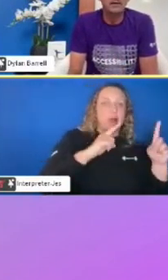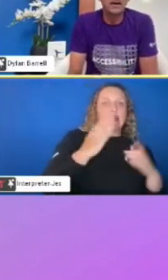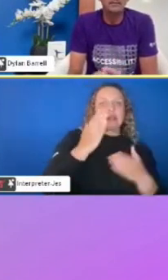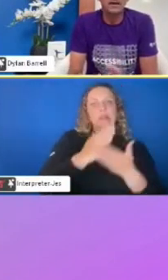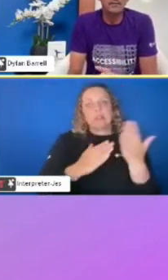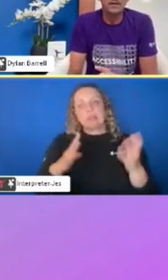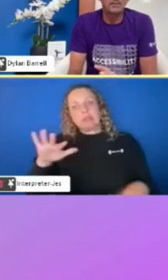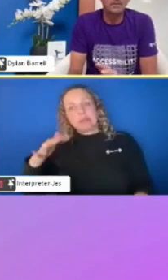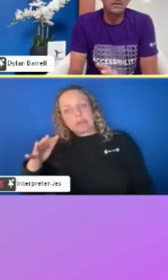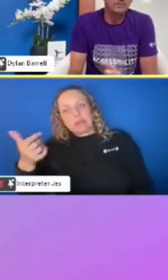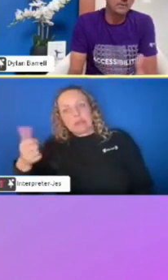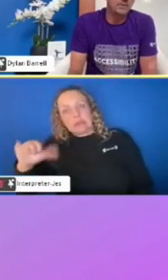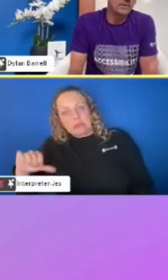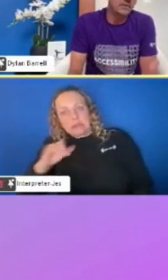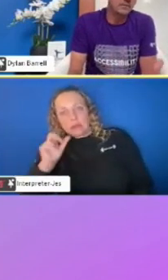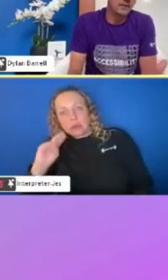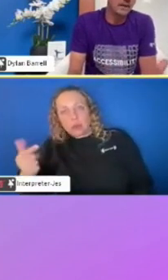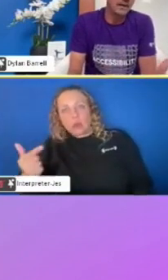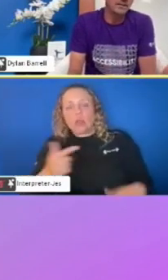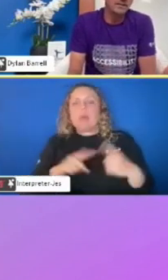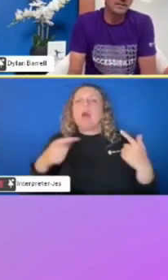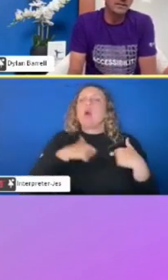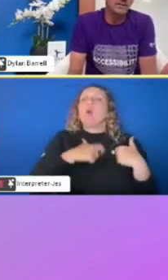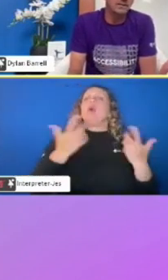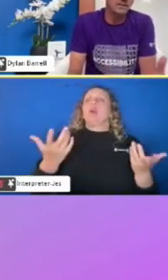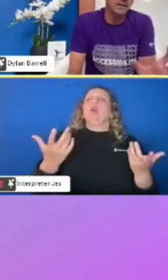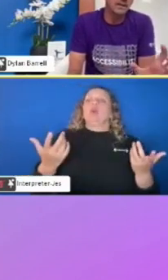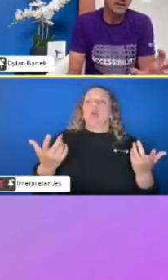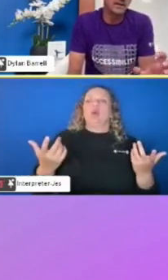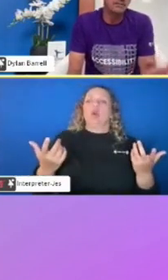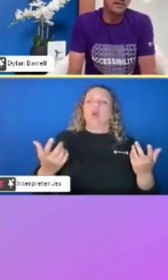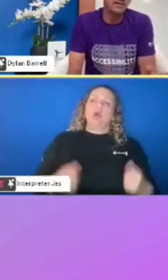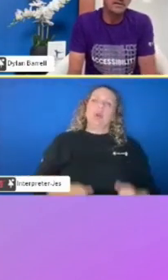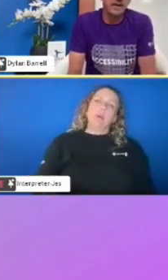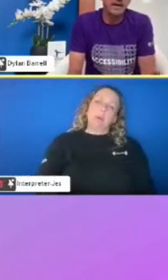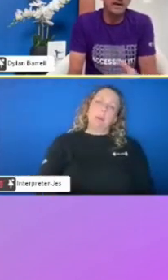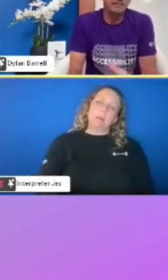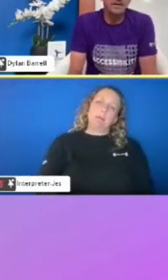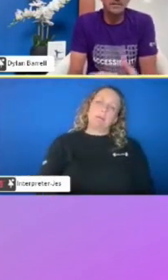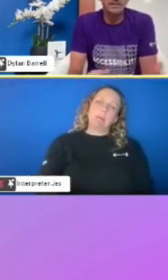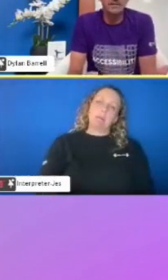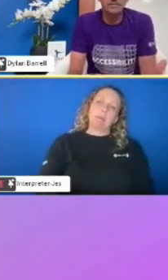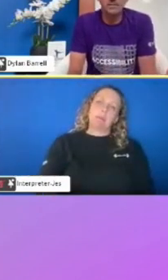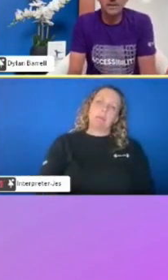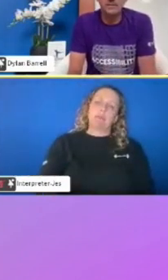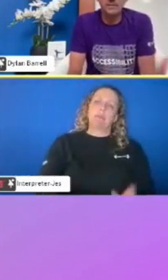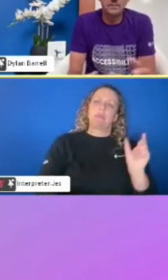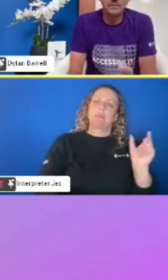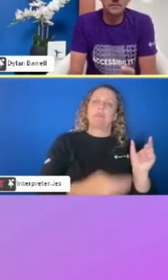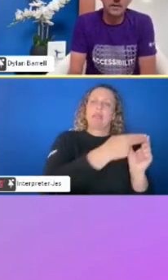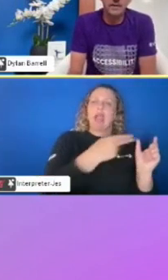and we moved some buttons or the highlight buttons into places where people can find them.